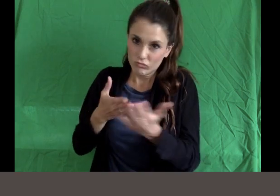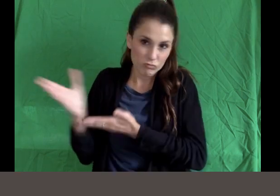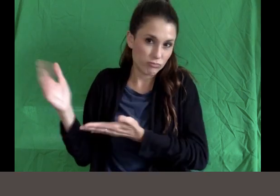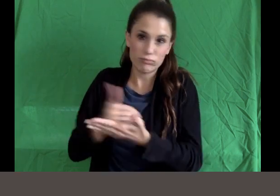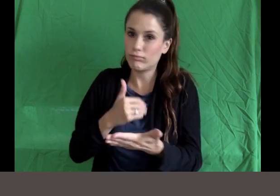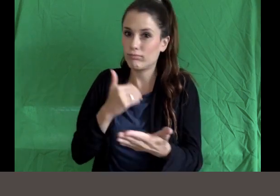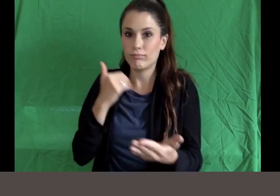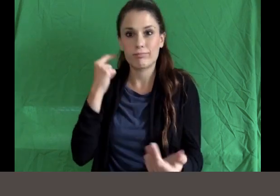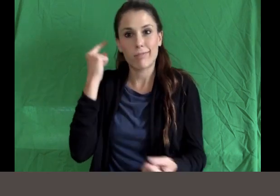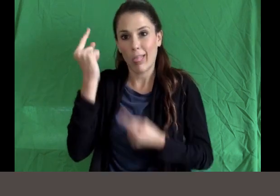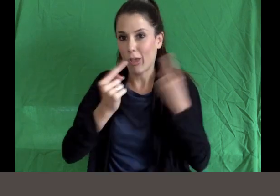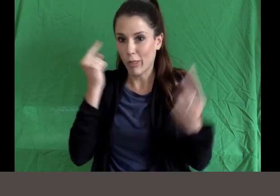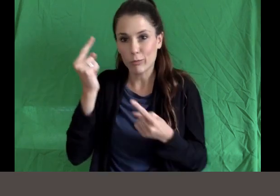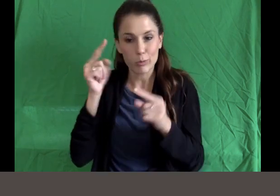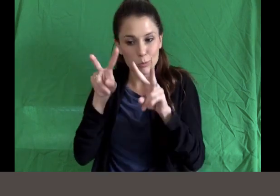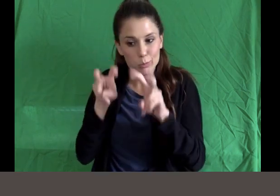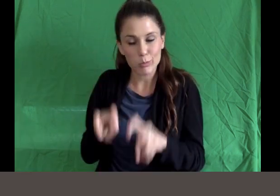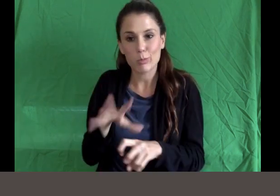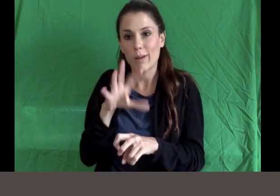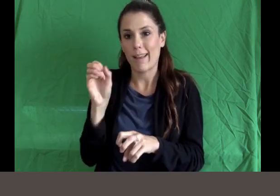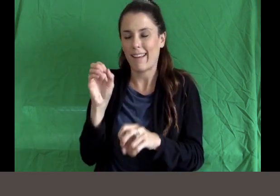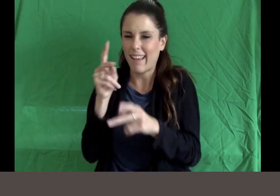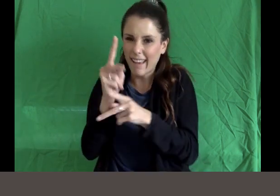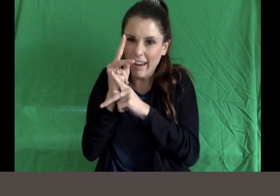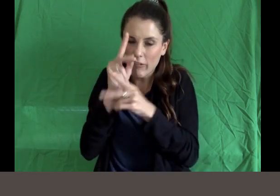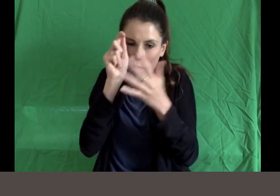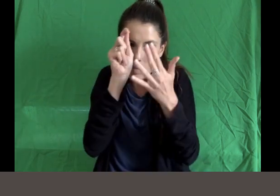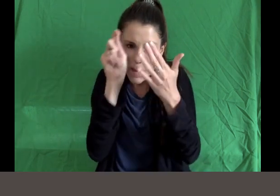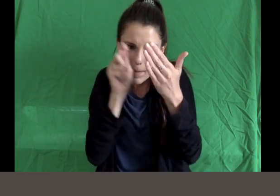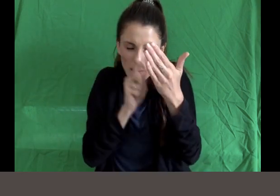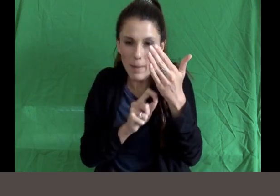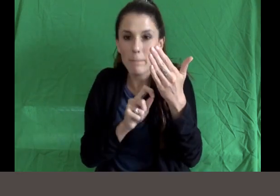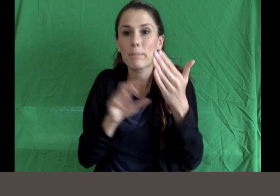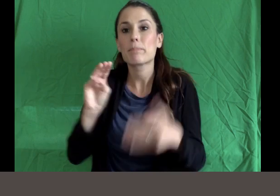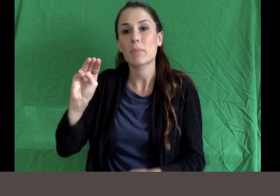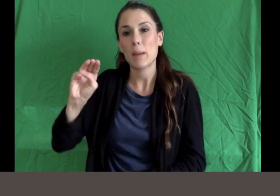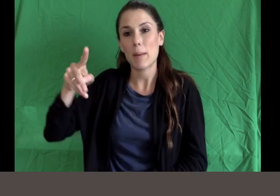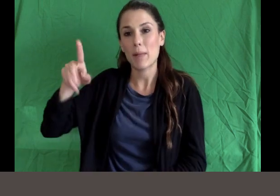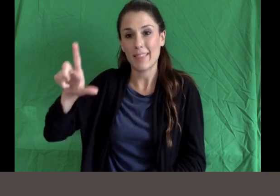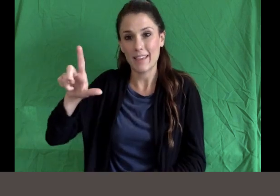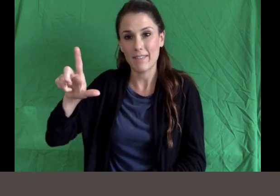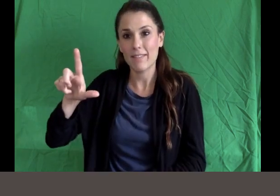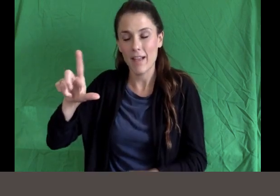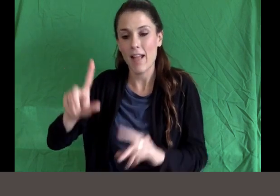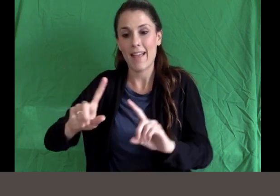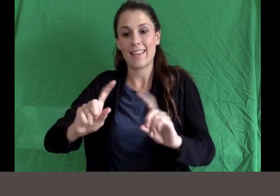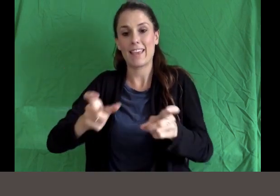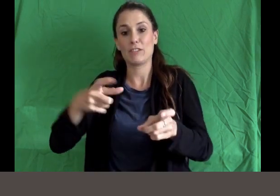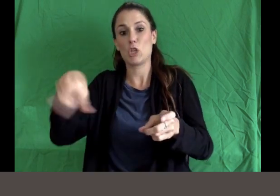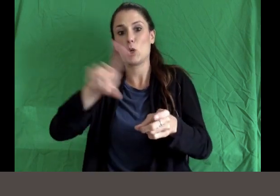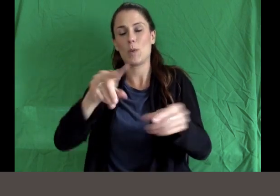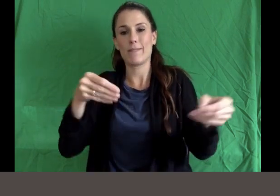carefully placed and Matplotlib gives you that flexibility to take that much care into